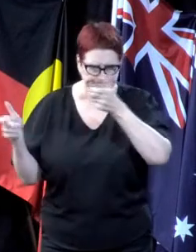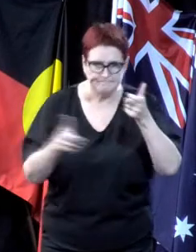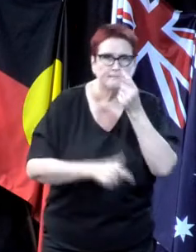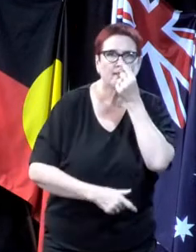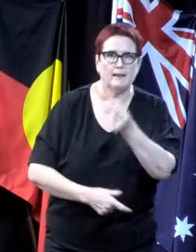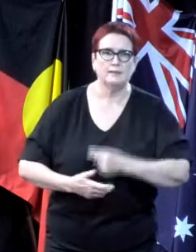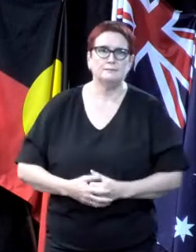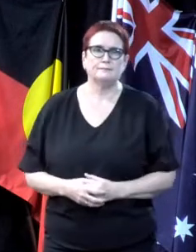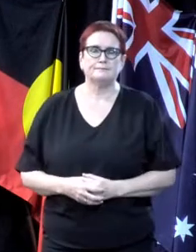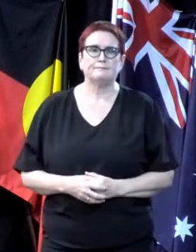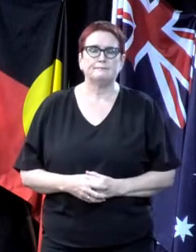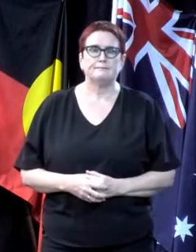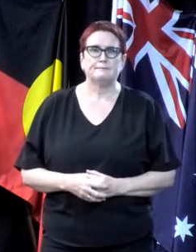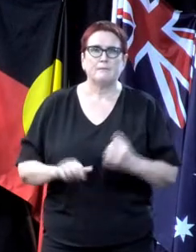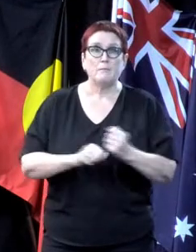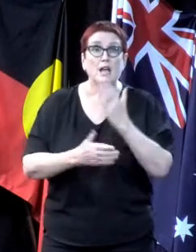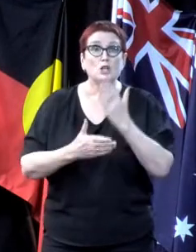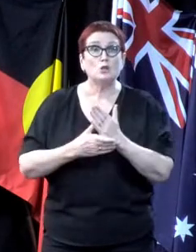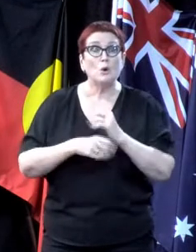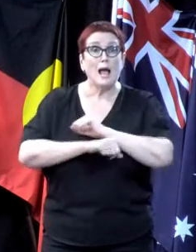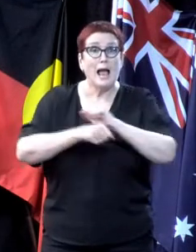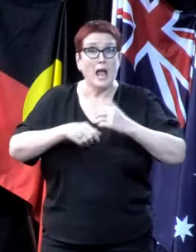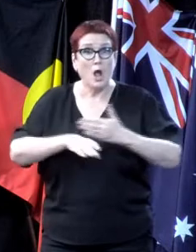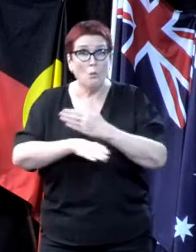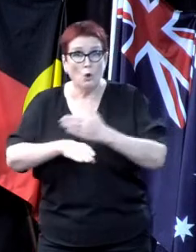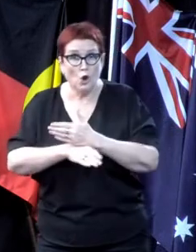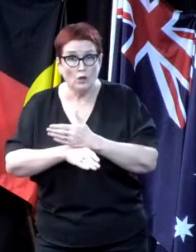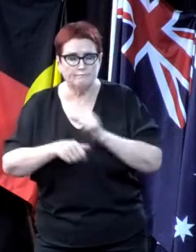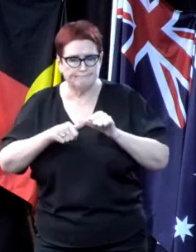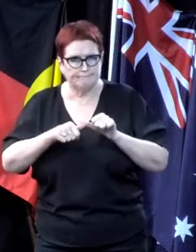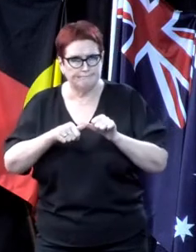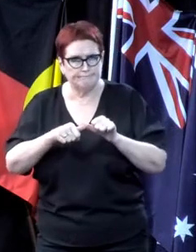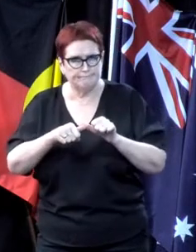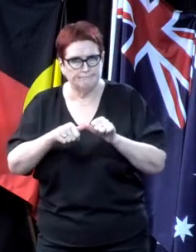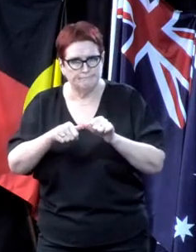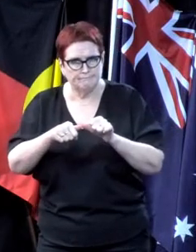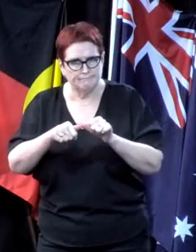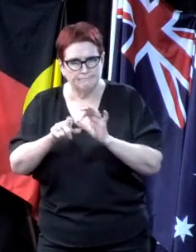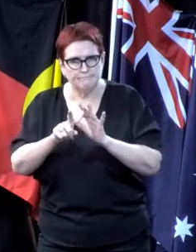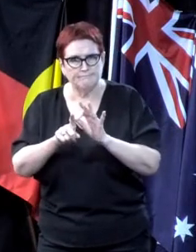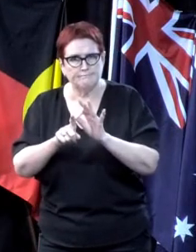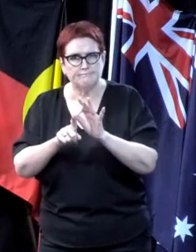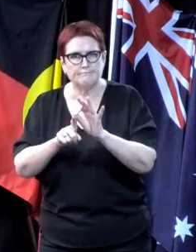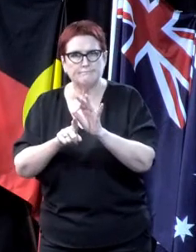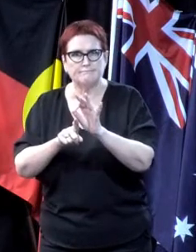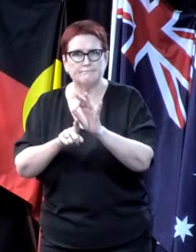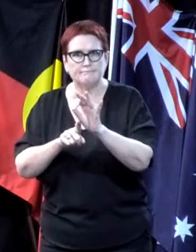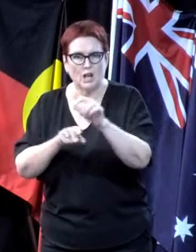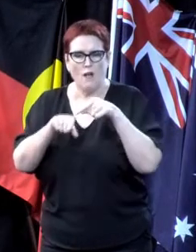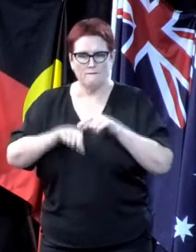the inclusive practices journey is continuing and travelling the way my expectation is that it would be.